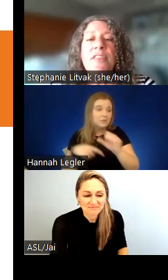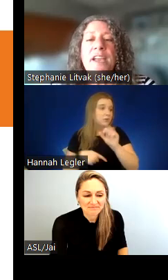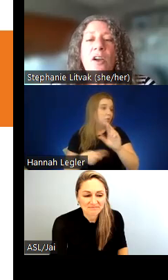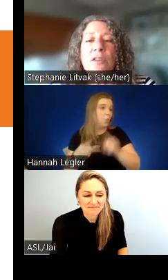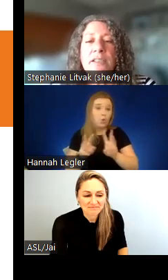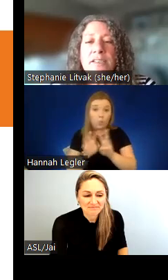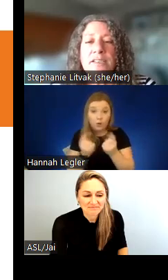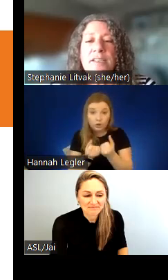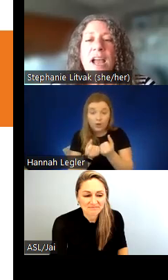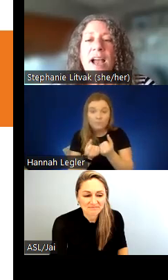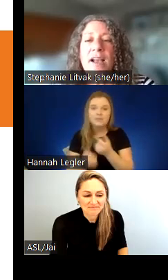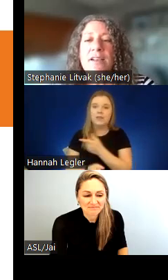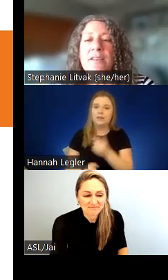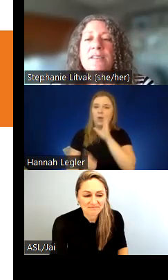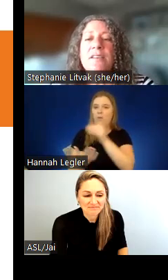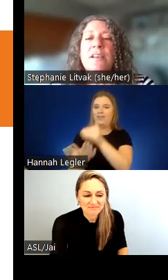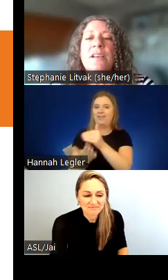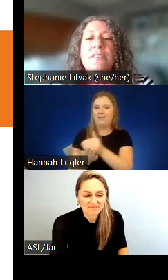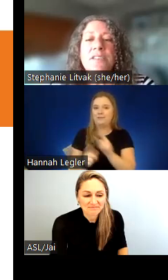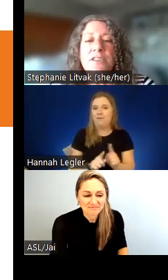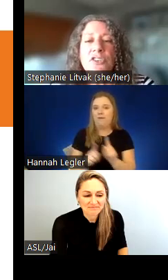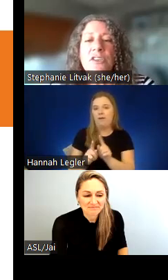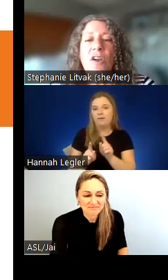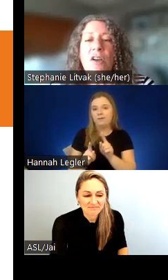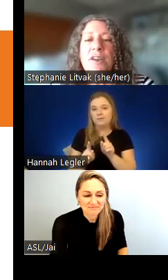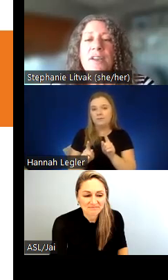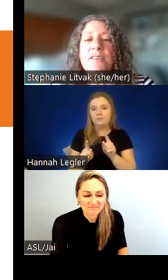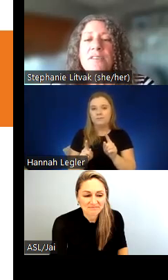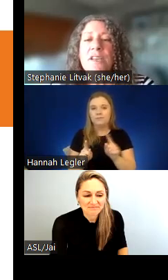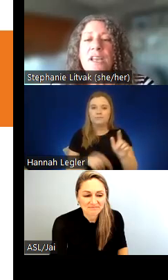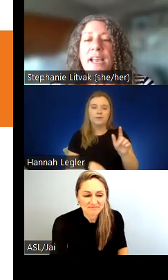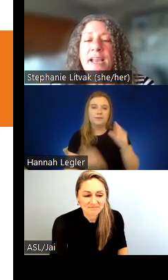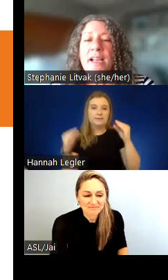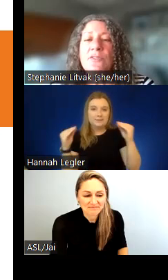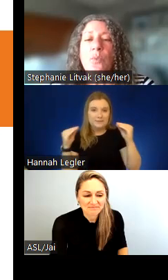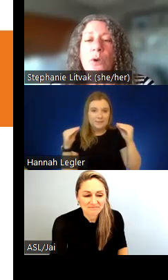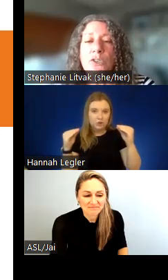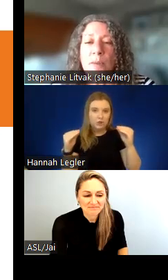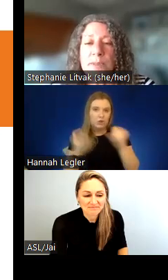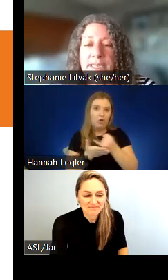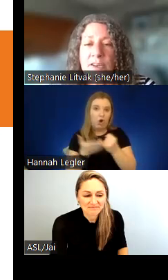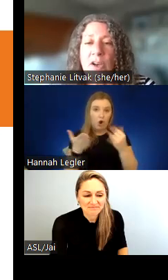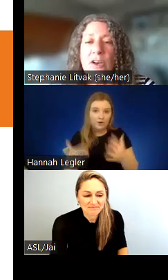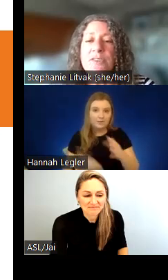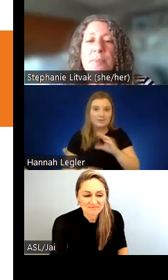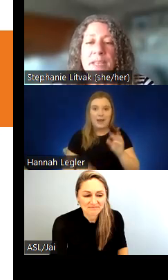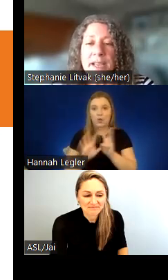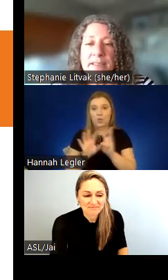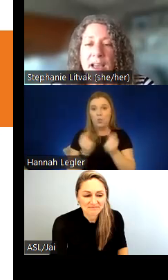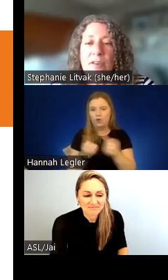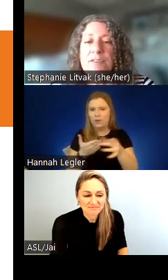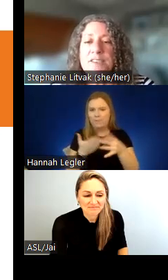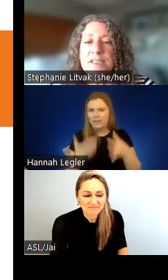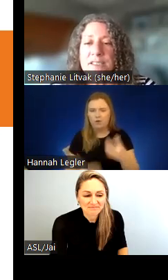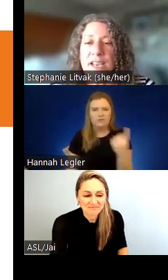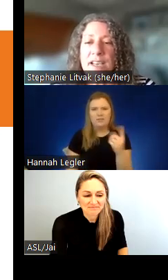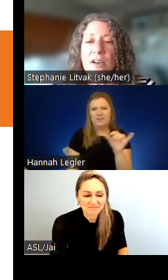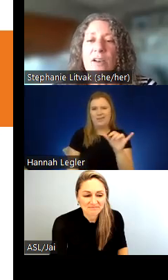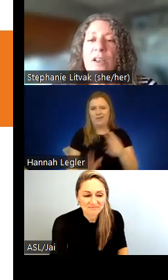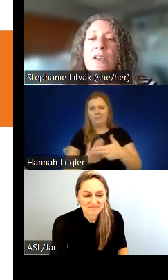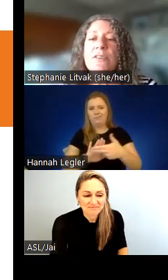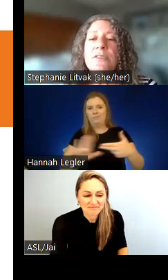they are listed as teaching artist and workshop leader, something like that or facilitator.